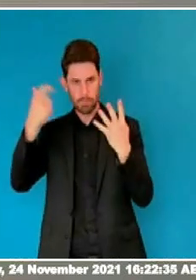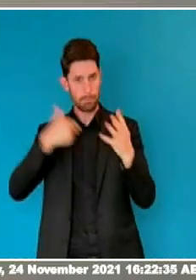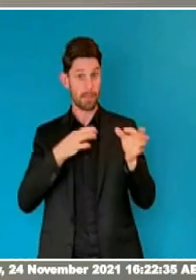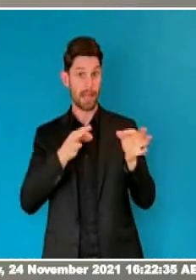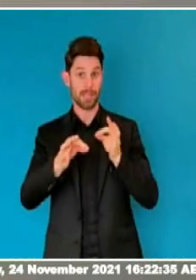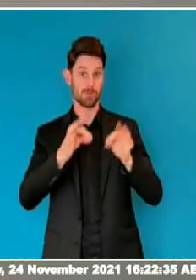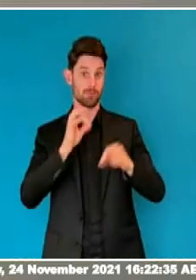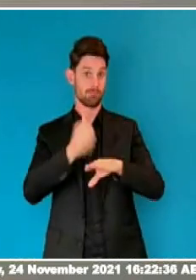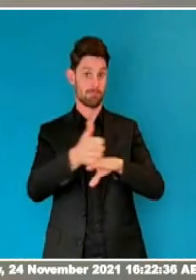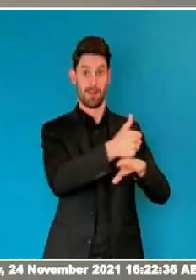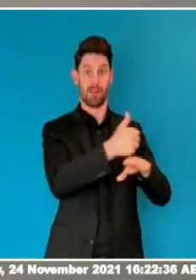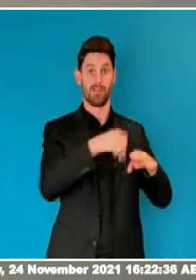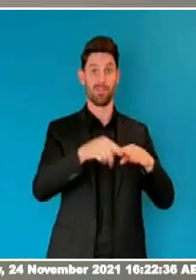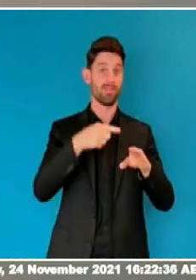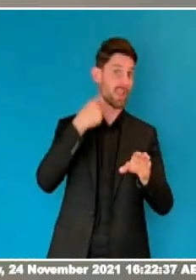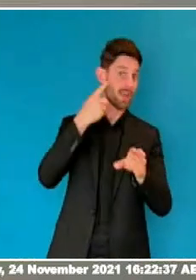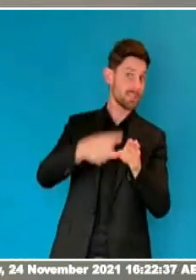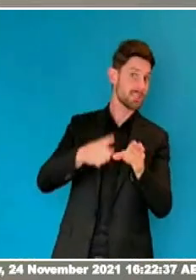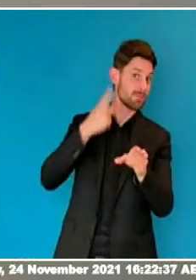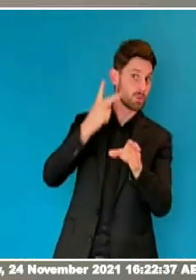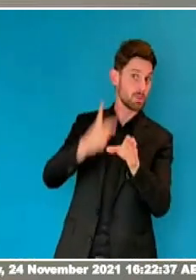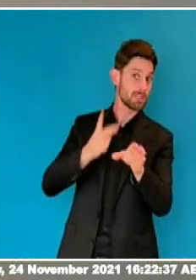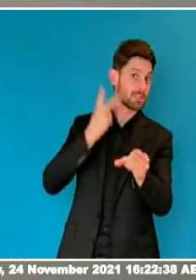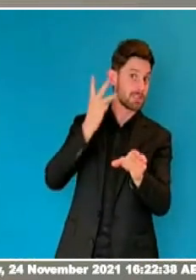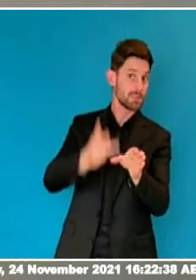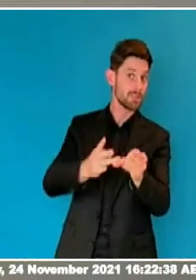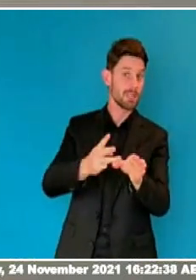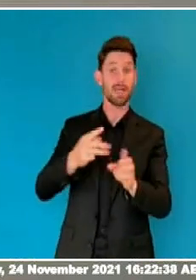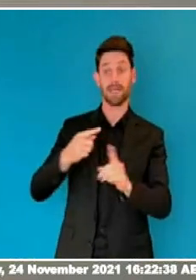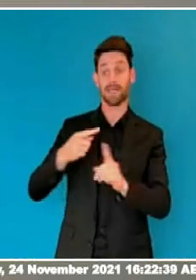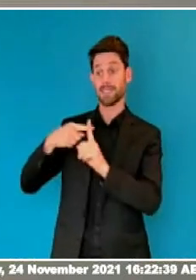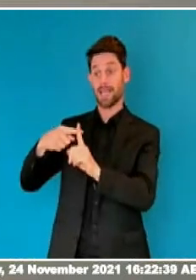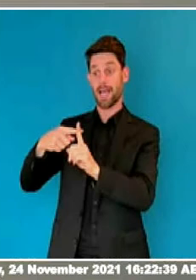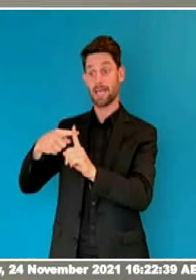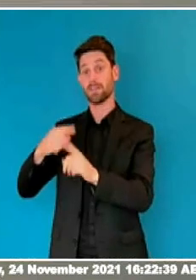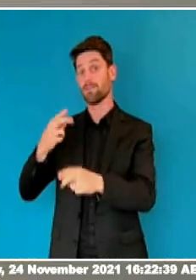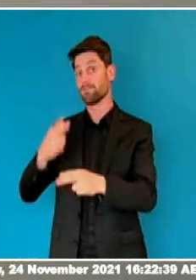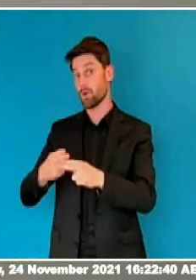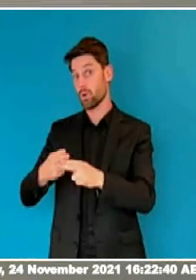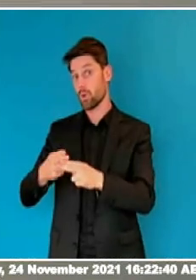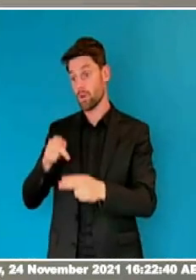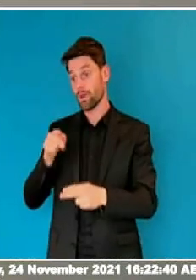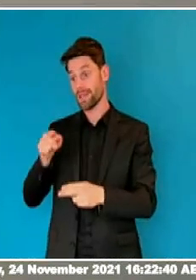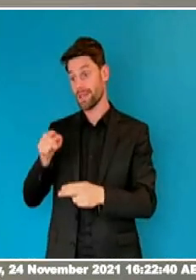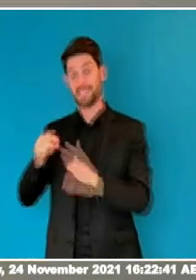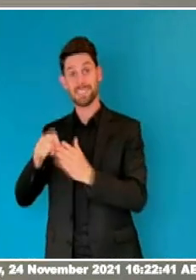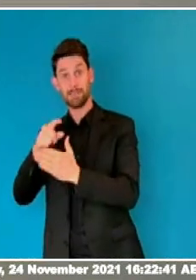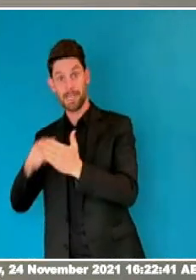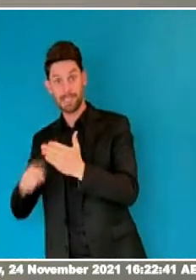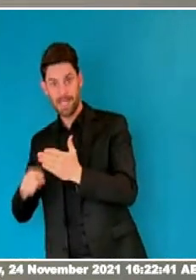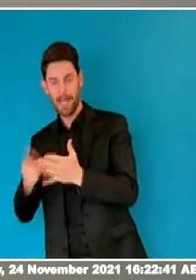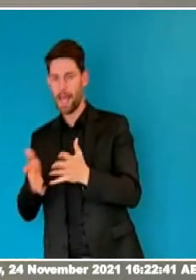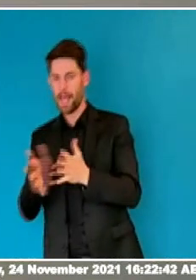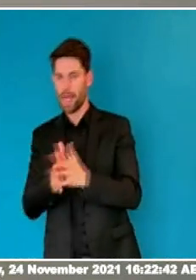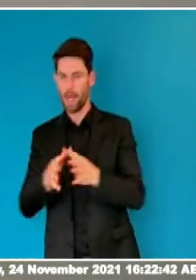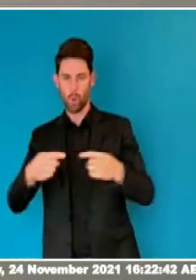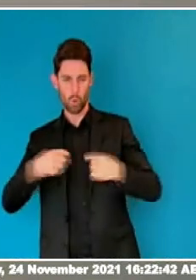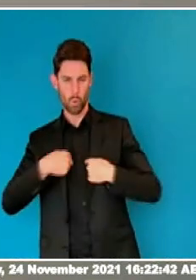Workers identify with a disability as part of their employment has not been a